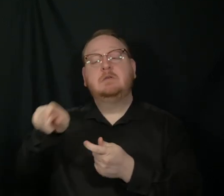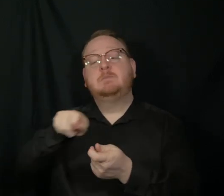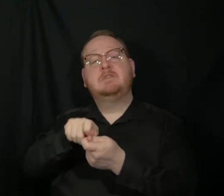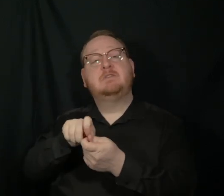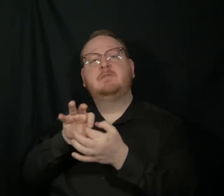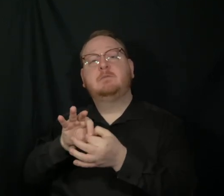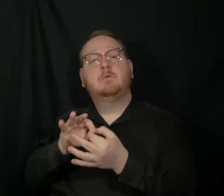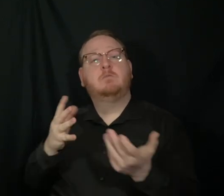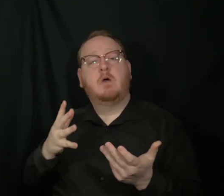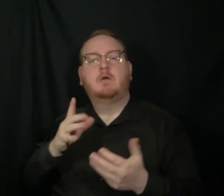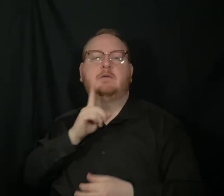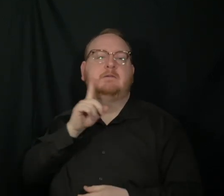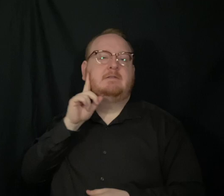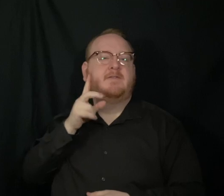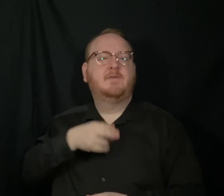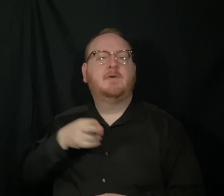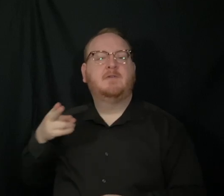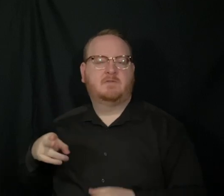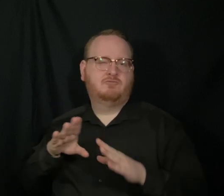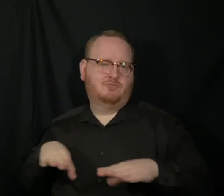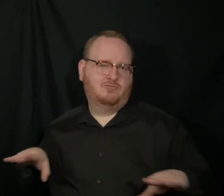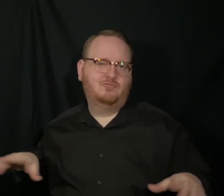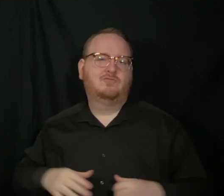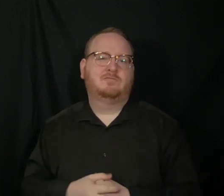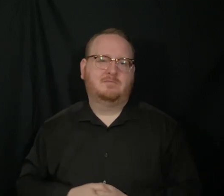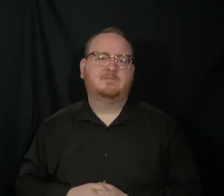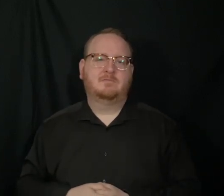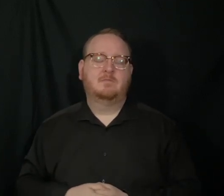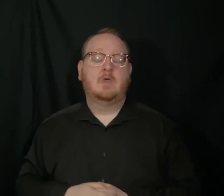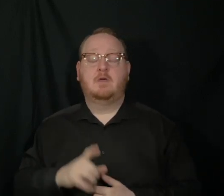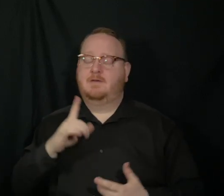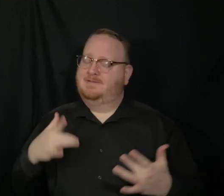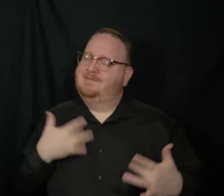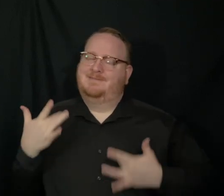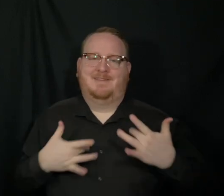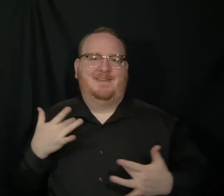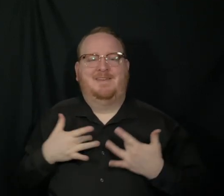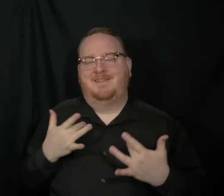excited to work with Hands & Voices for many years. And in